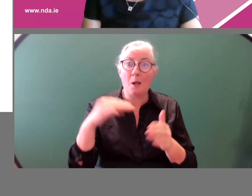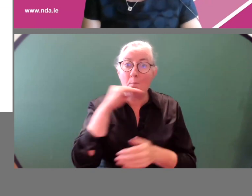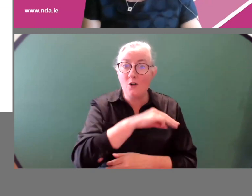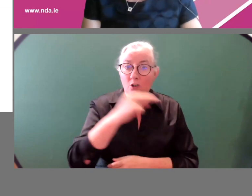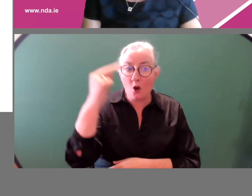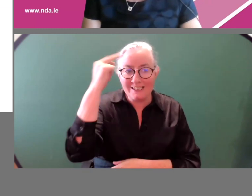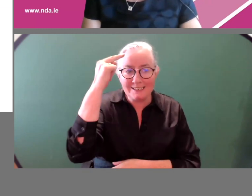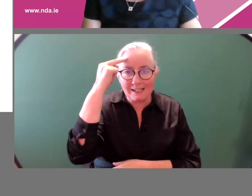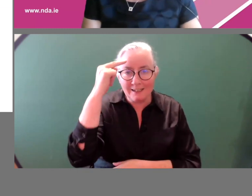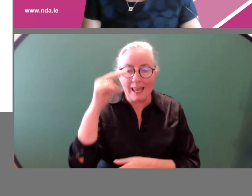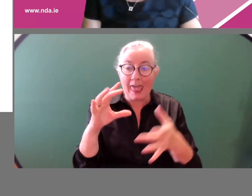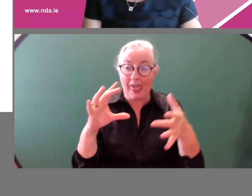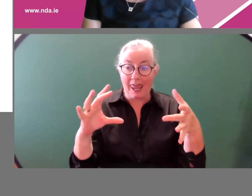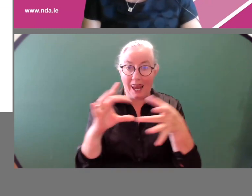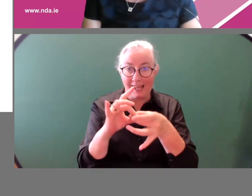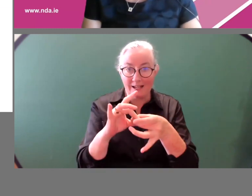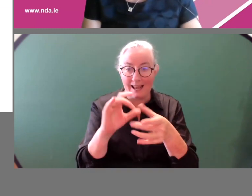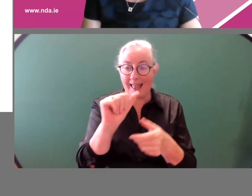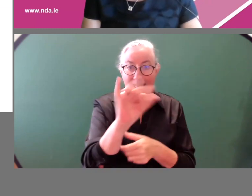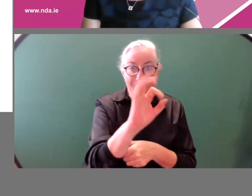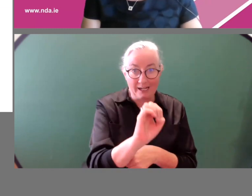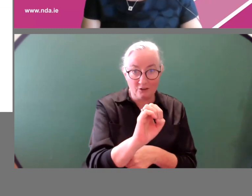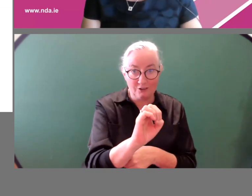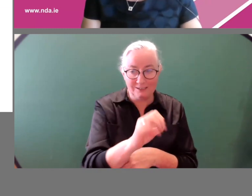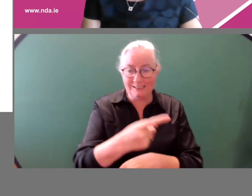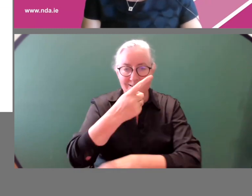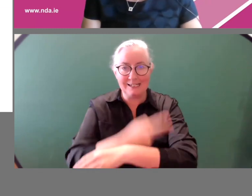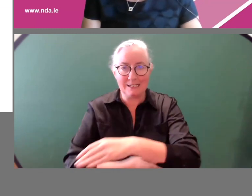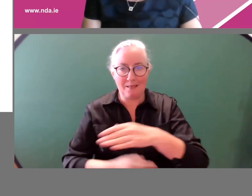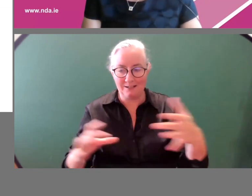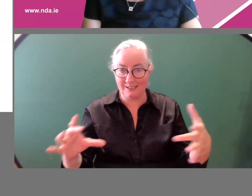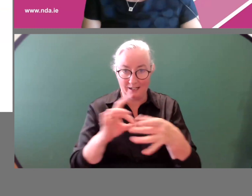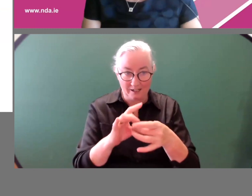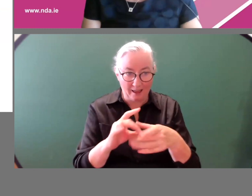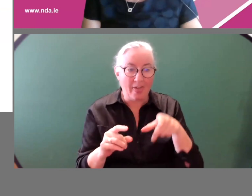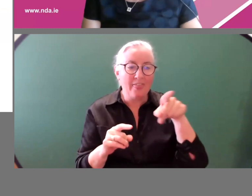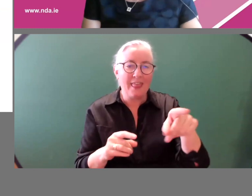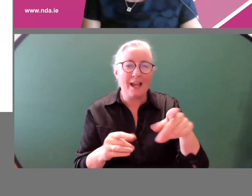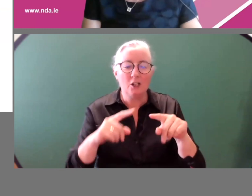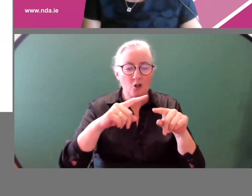link between aging and disability. And on the screen here is a graph I took from the Housing